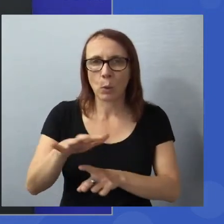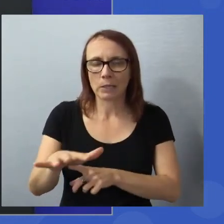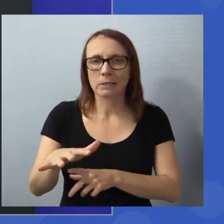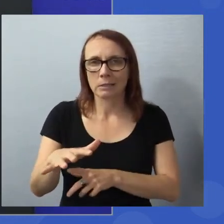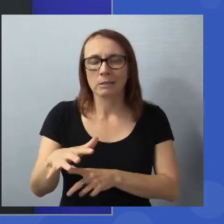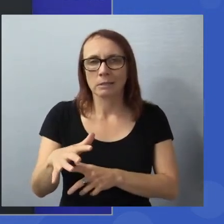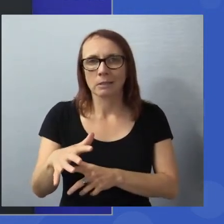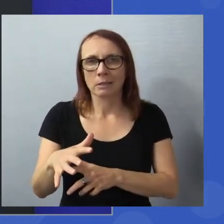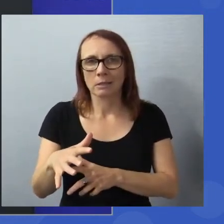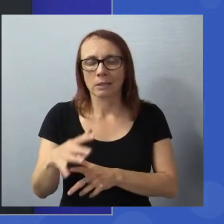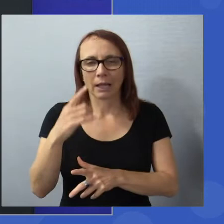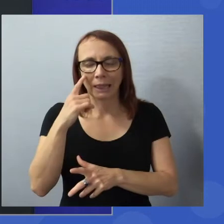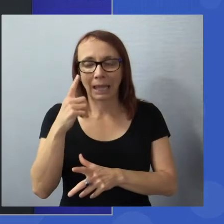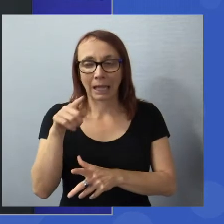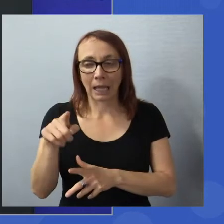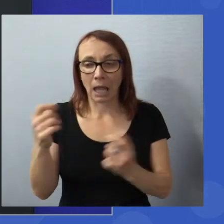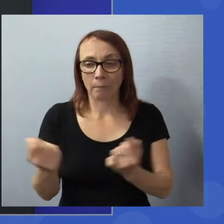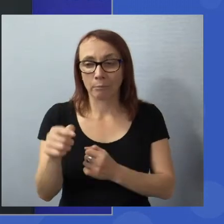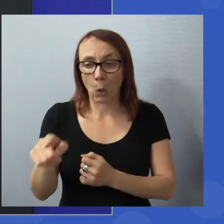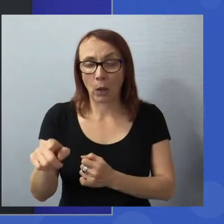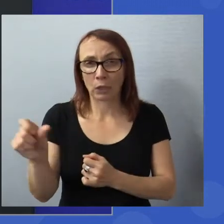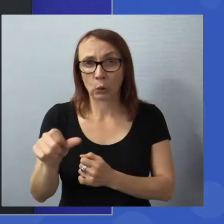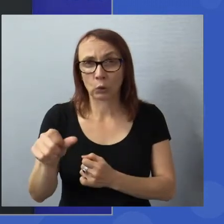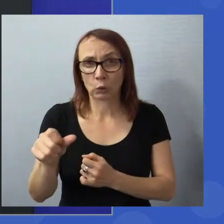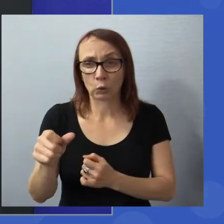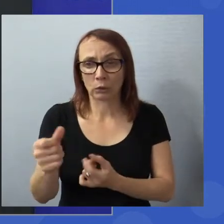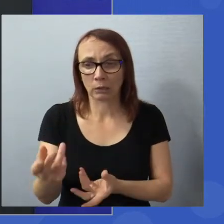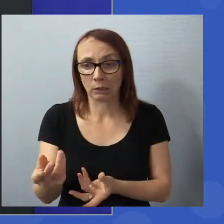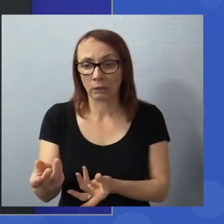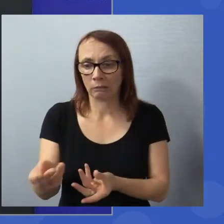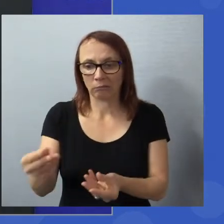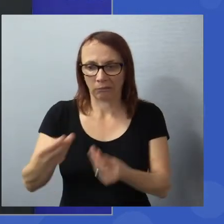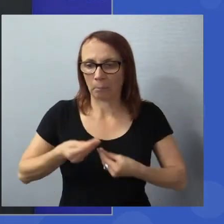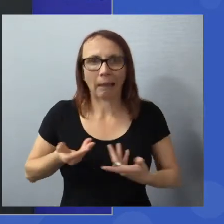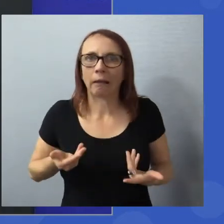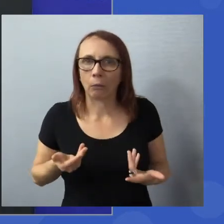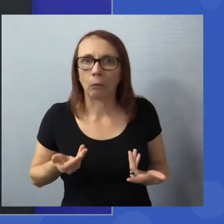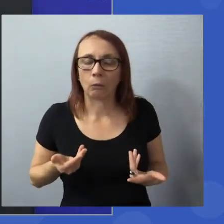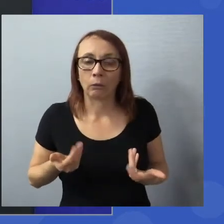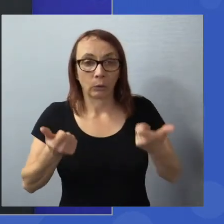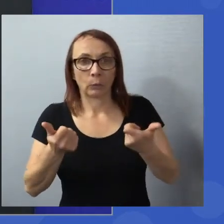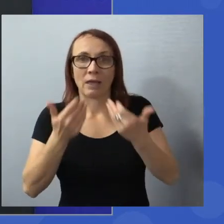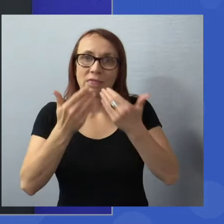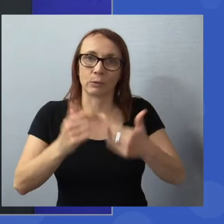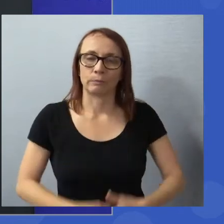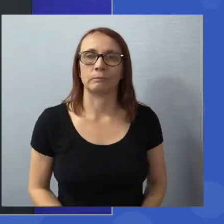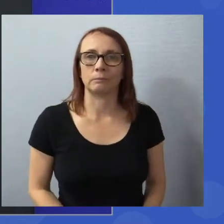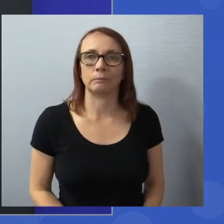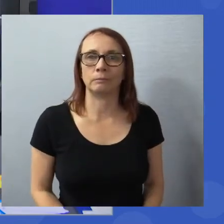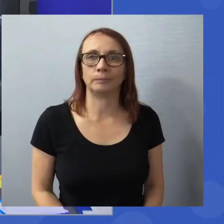about where that power should lie in the future those are all recommendations the URL place to make thanks very much